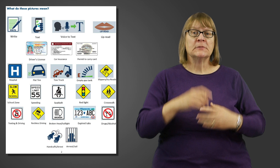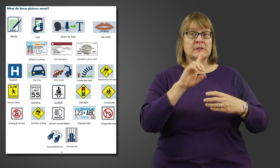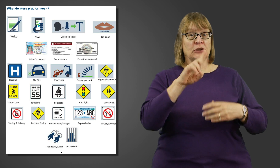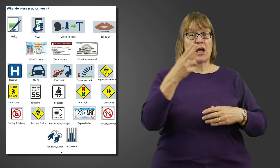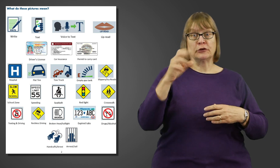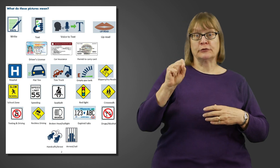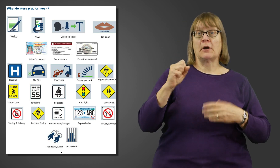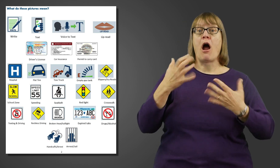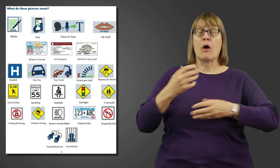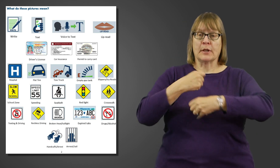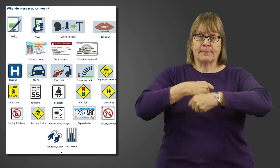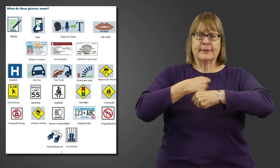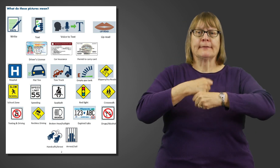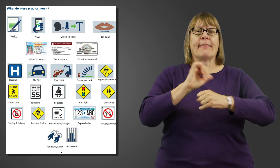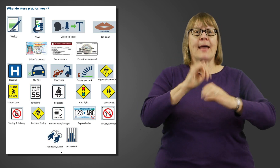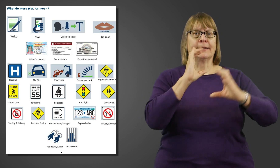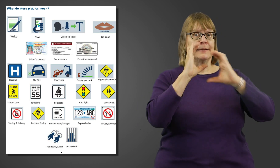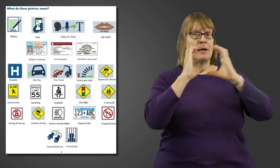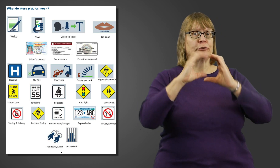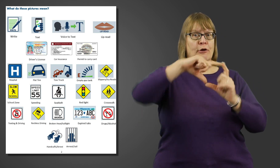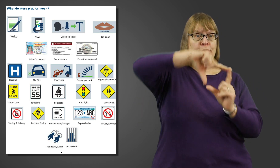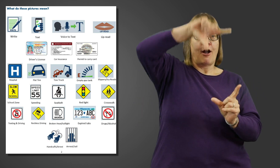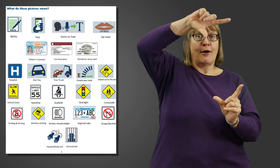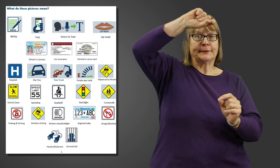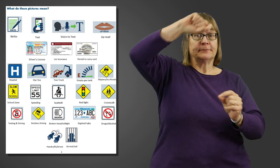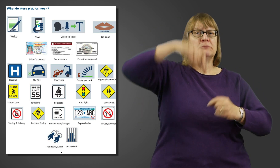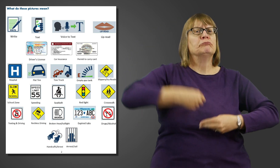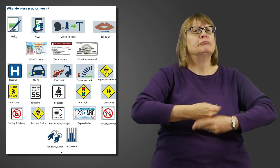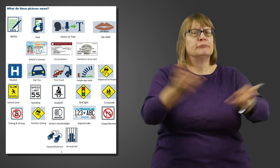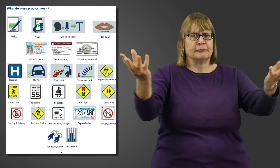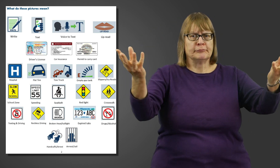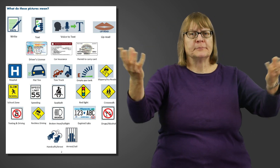to indicate what the information is you need from them.